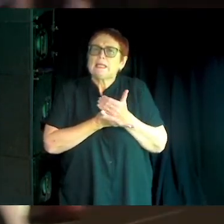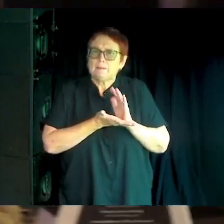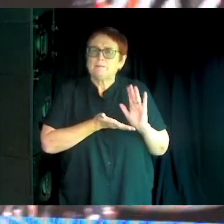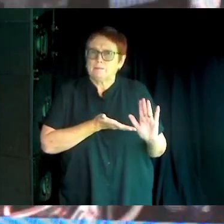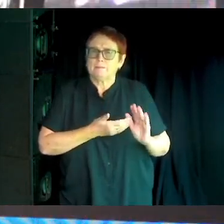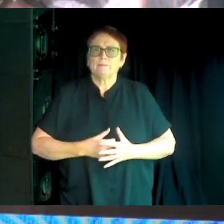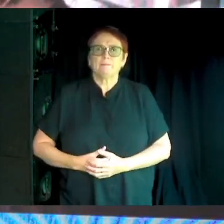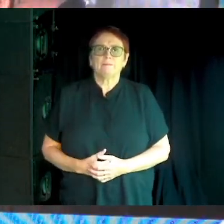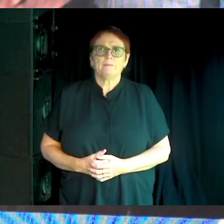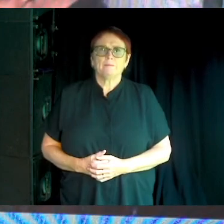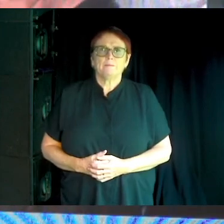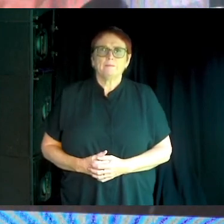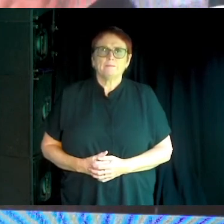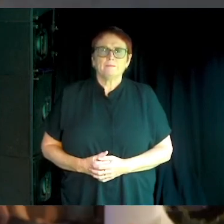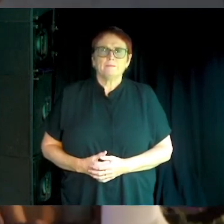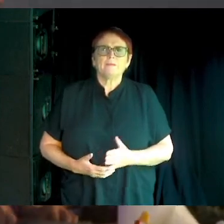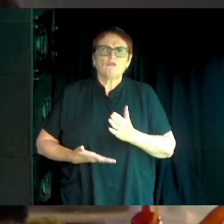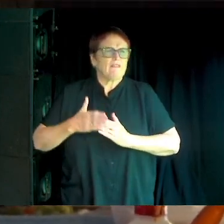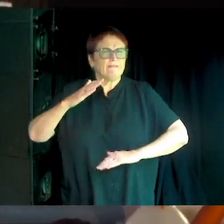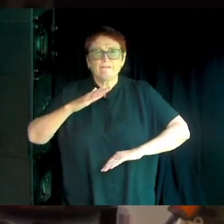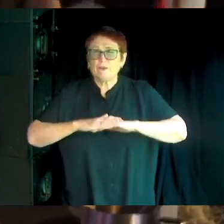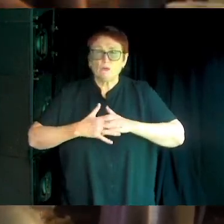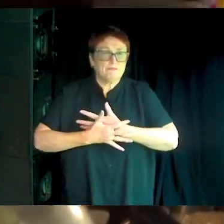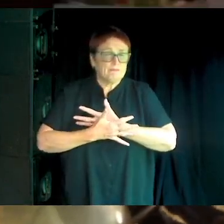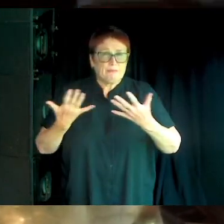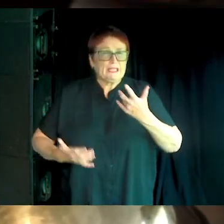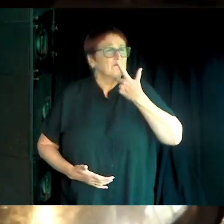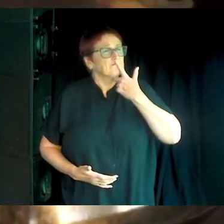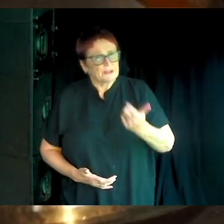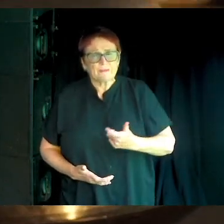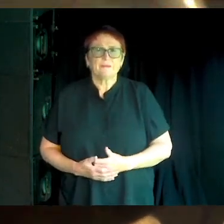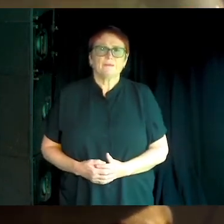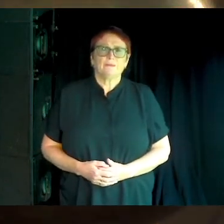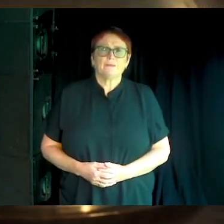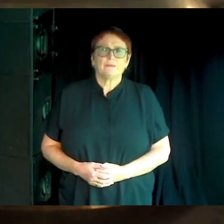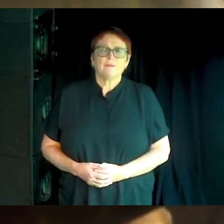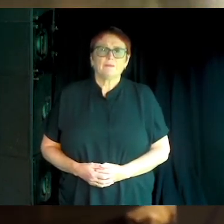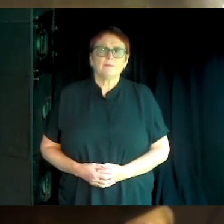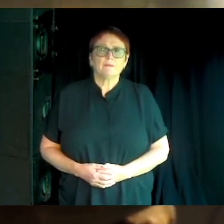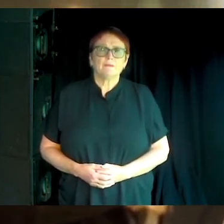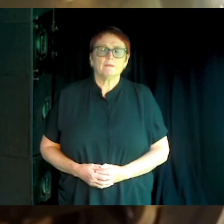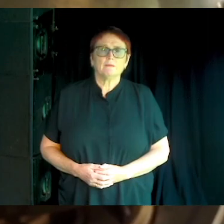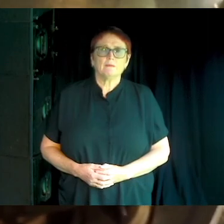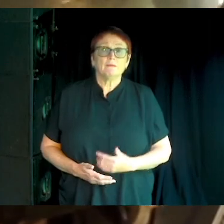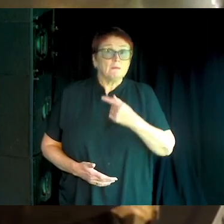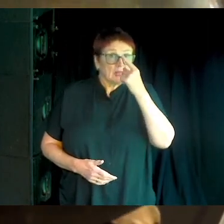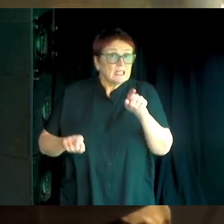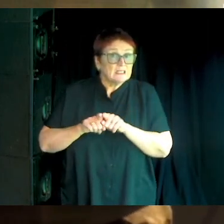are really really really full of flavor so that can you use this trick with prawns I have I eat